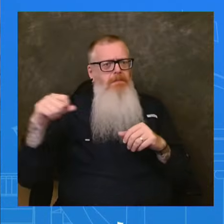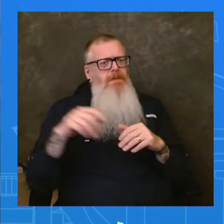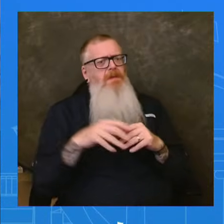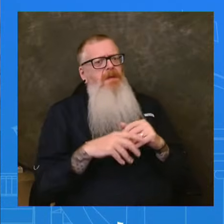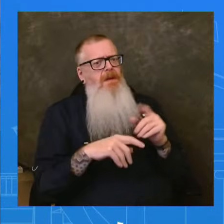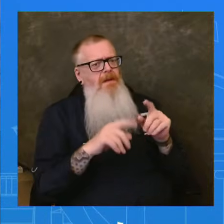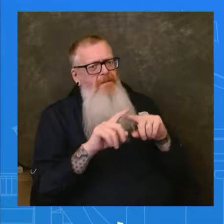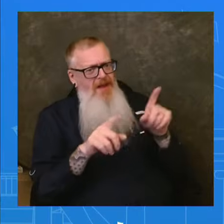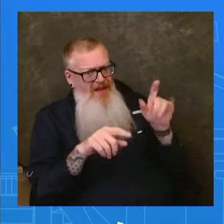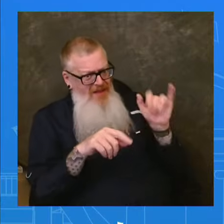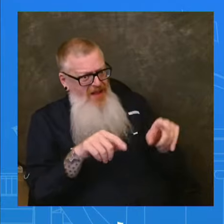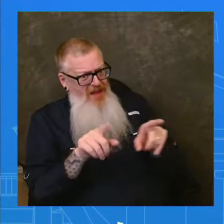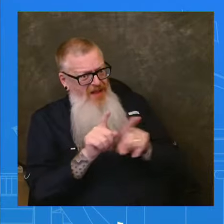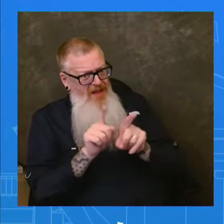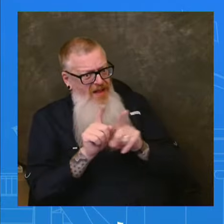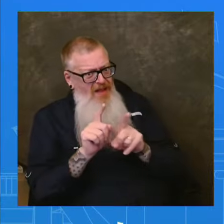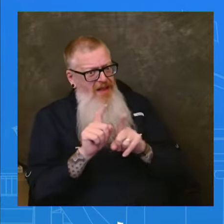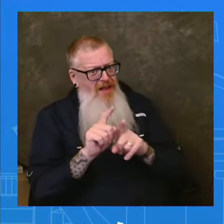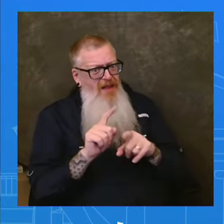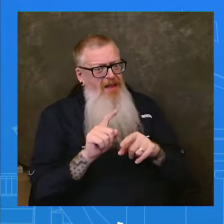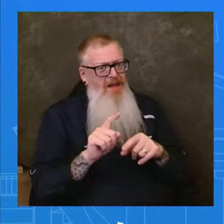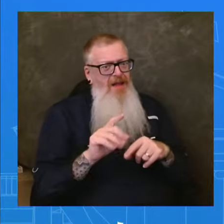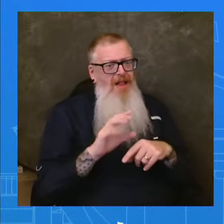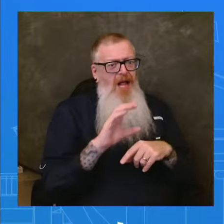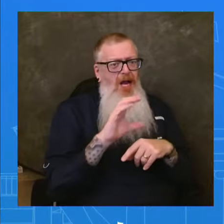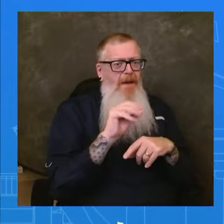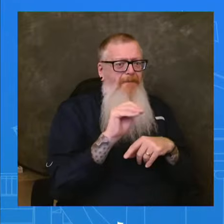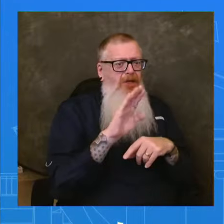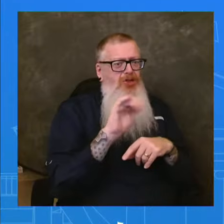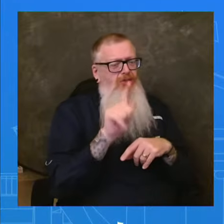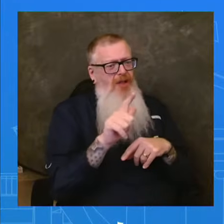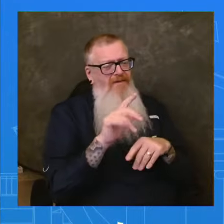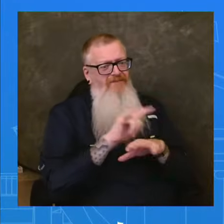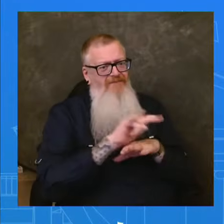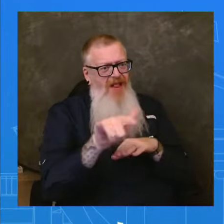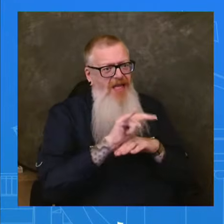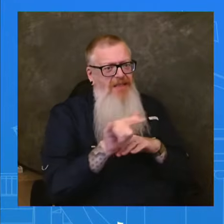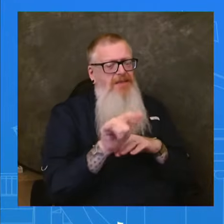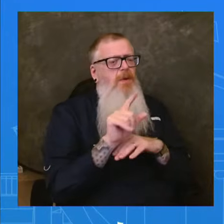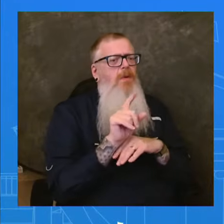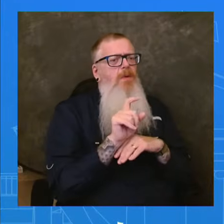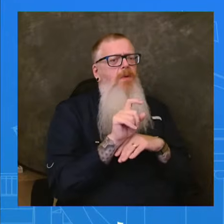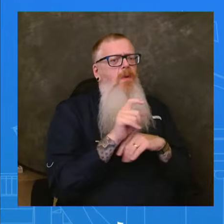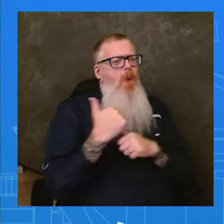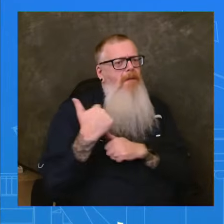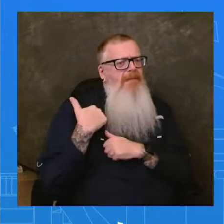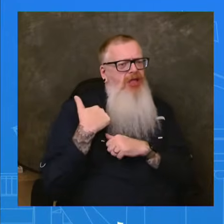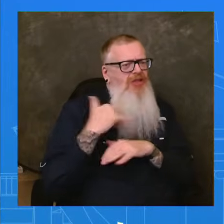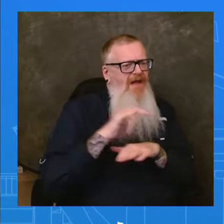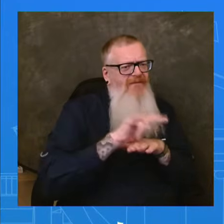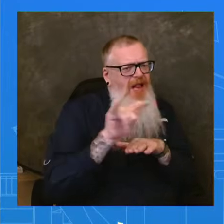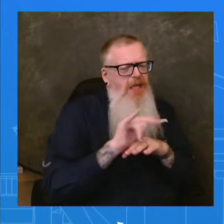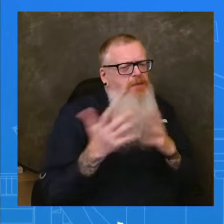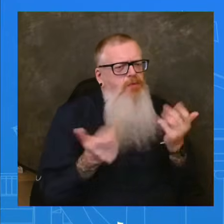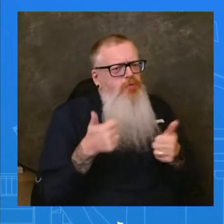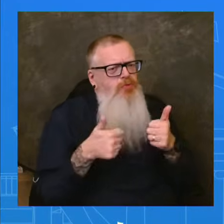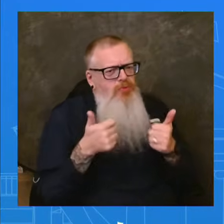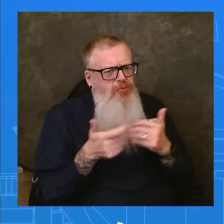Ms. Jean-Pierre: Yeah. So, what I spoke to was commercial flights and what we're trying to do: get some seats on --